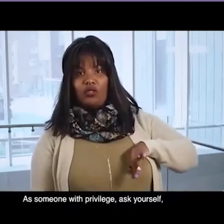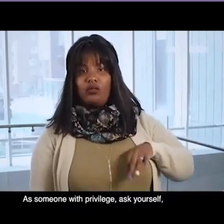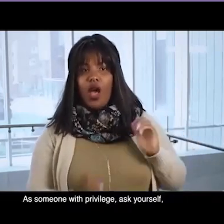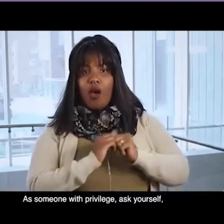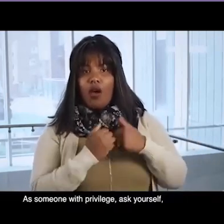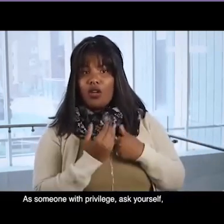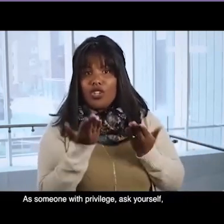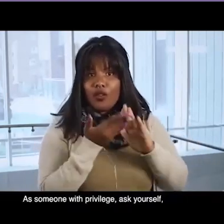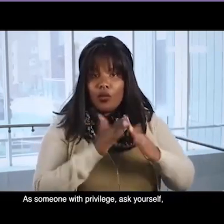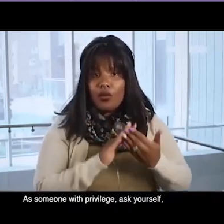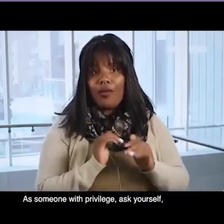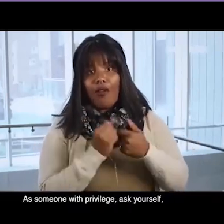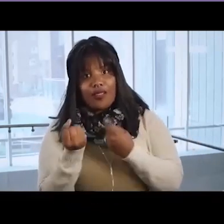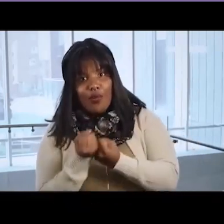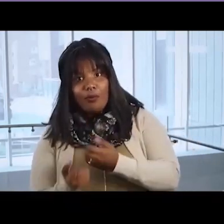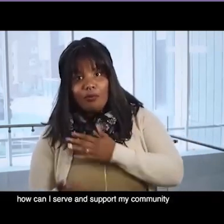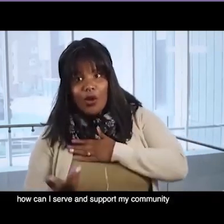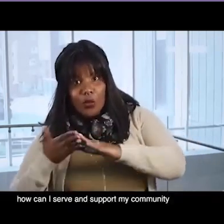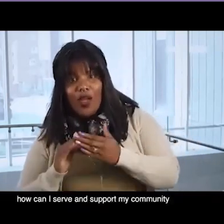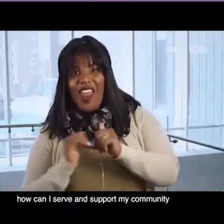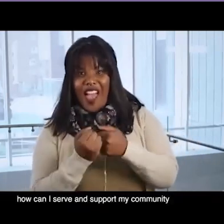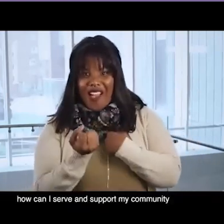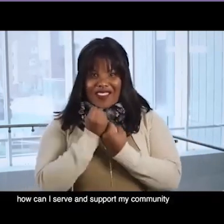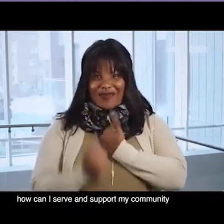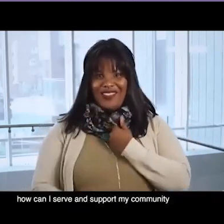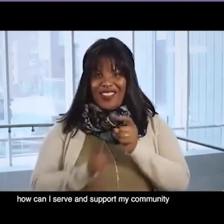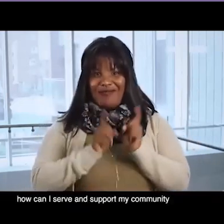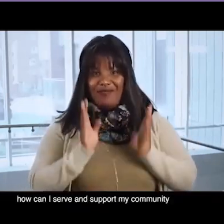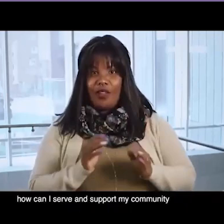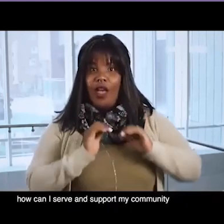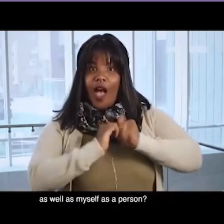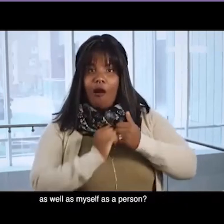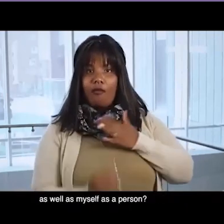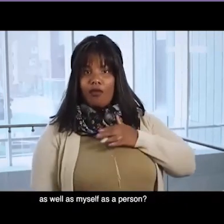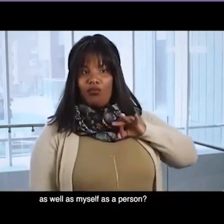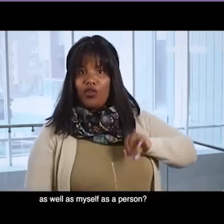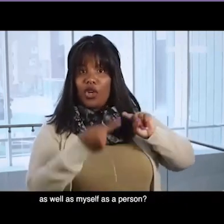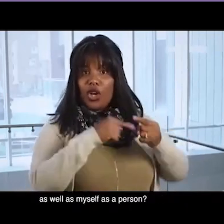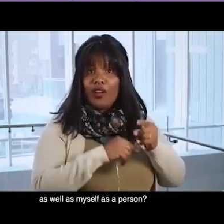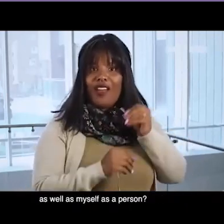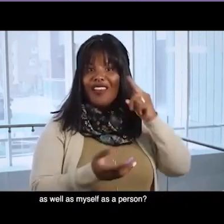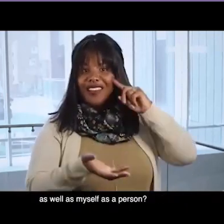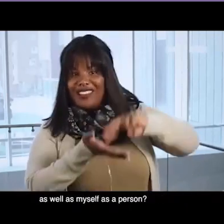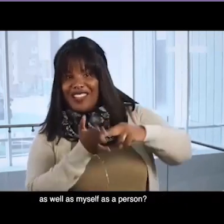As someone with privilege, ask yourself, how can I serve and support my community as well as myself as a person.